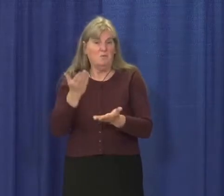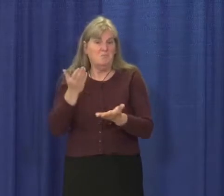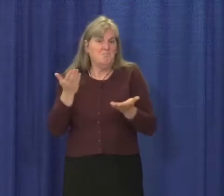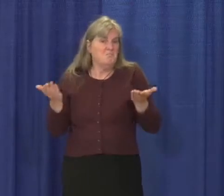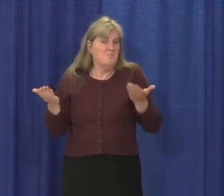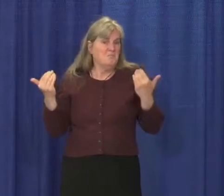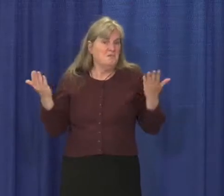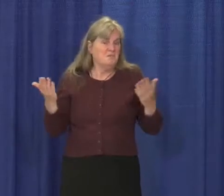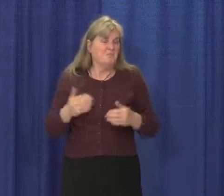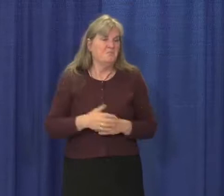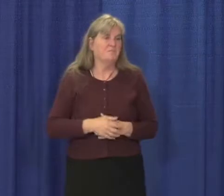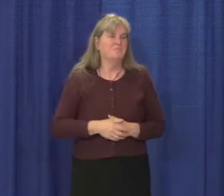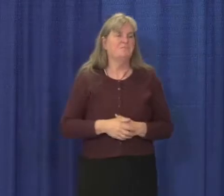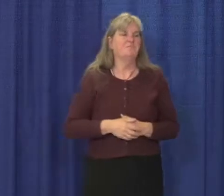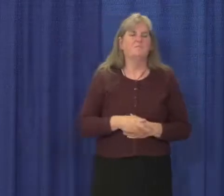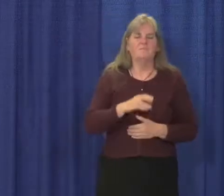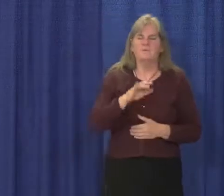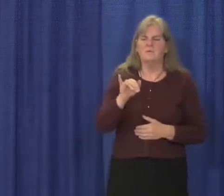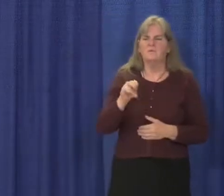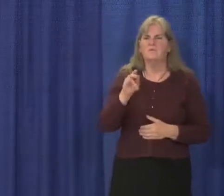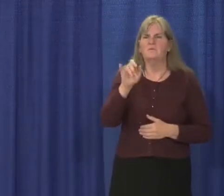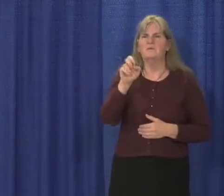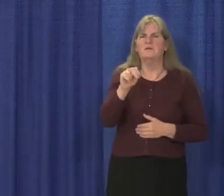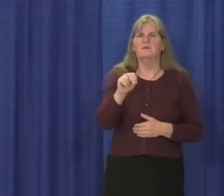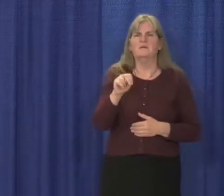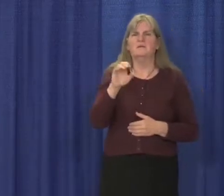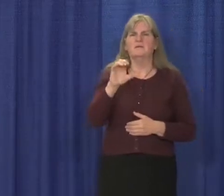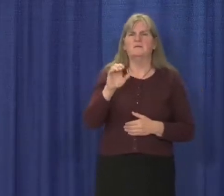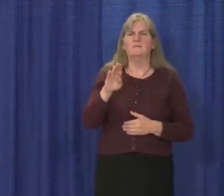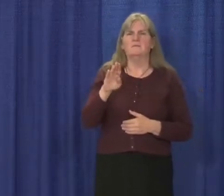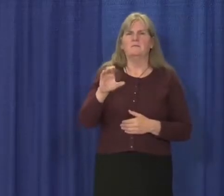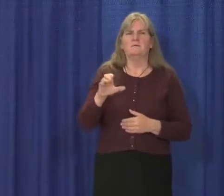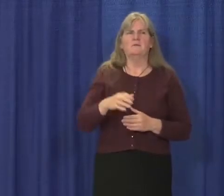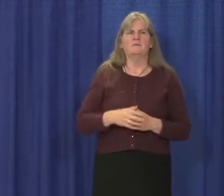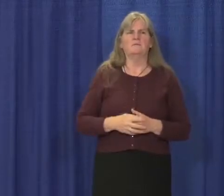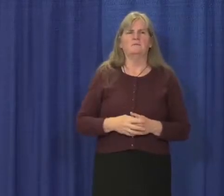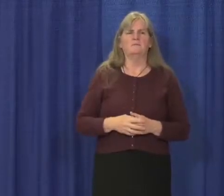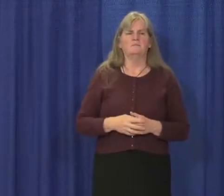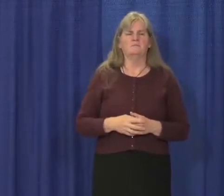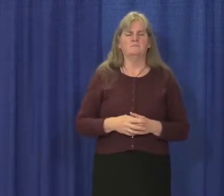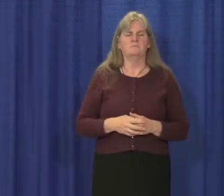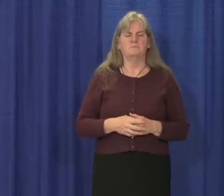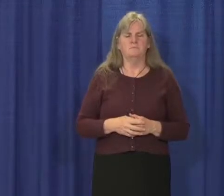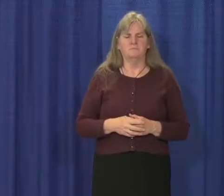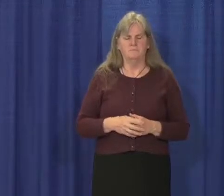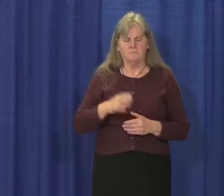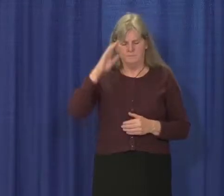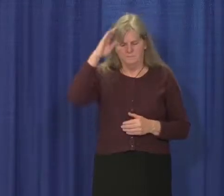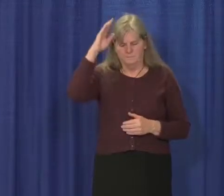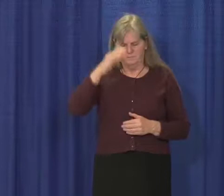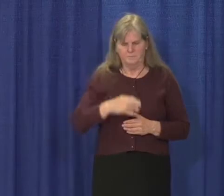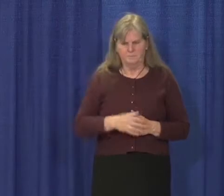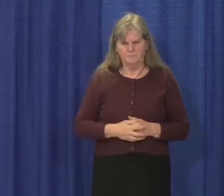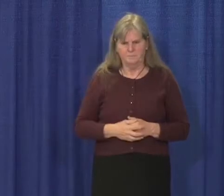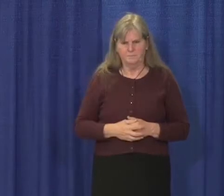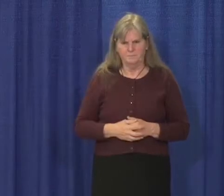Julian from CBC. Reporter: I have a couple